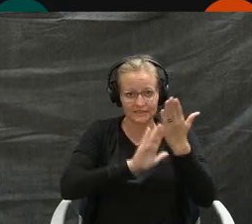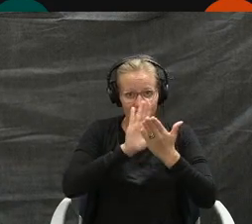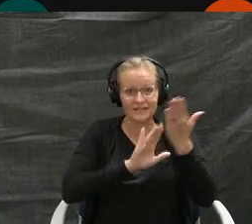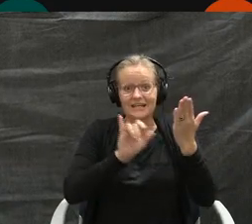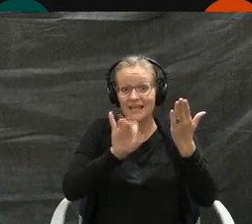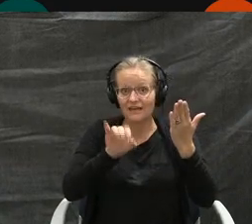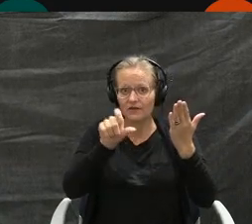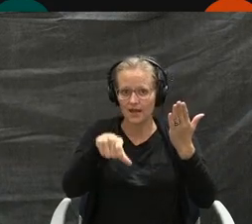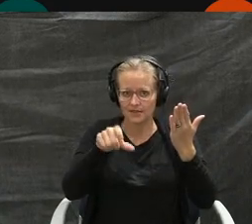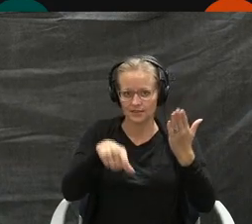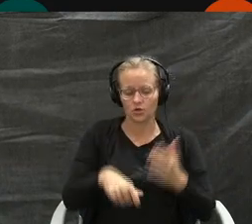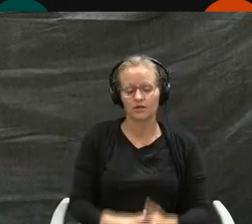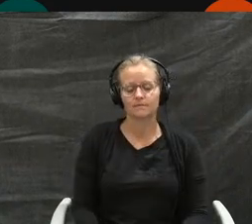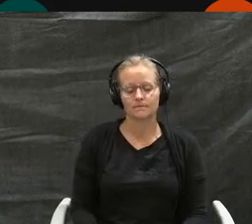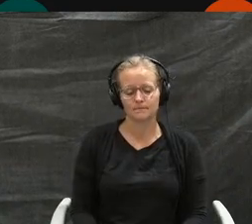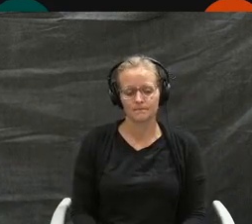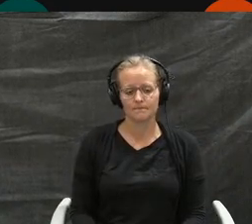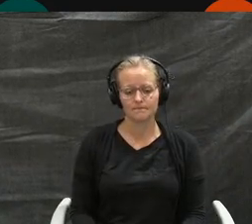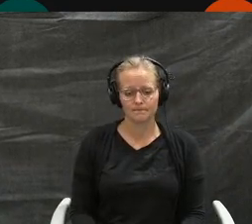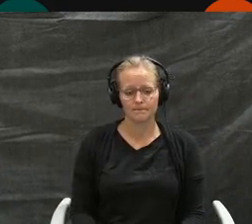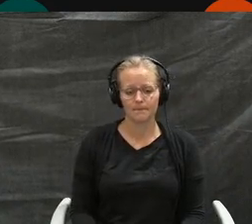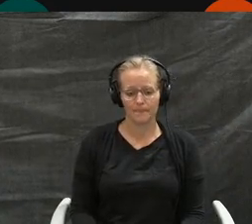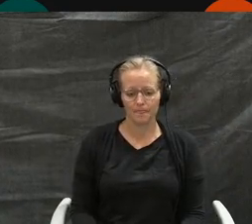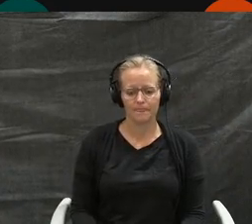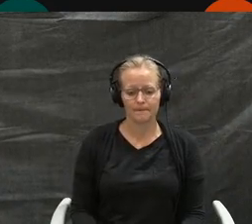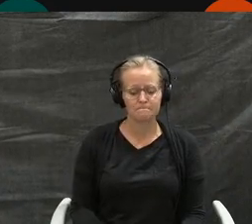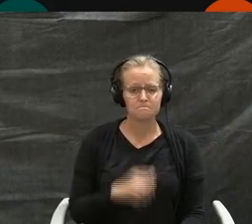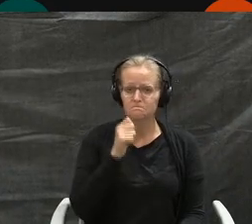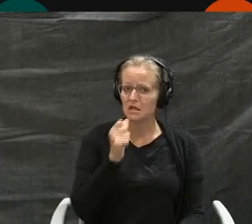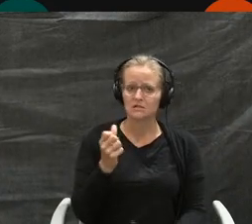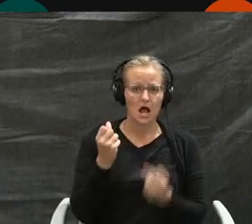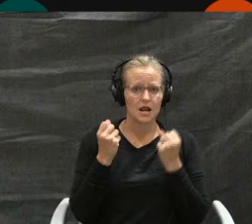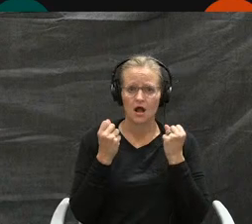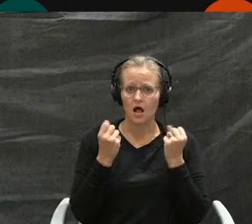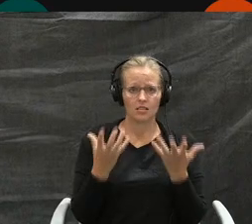necessary. Um, not a lot of difference at the middle school.